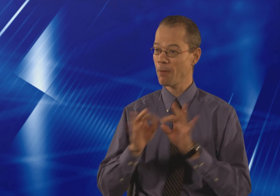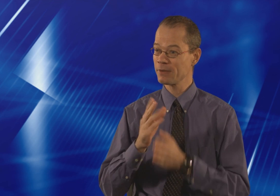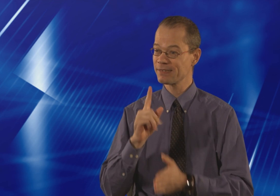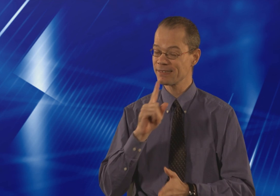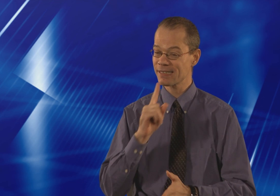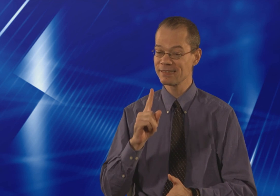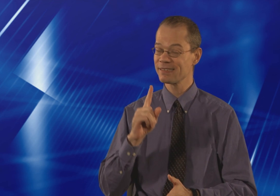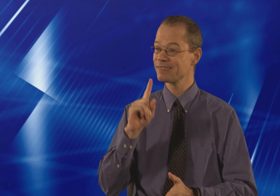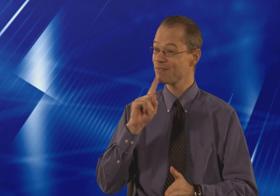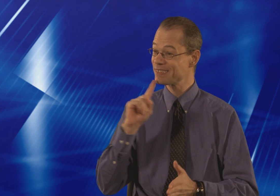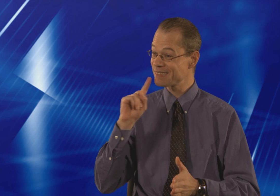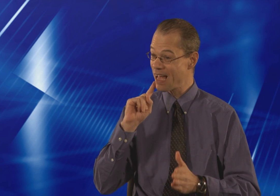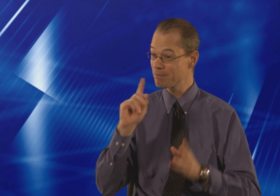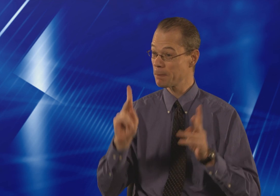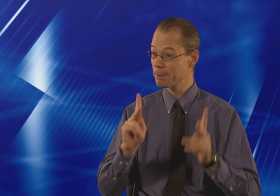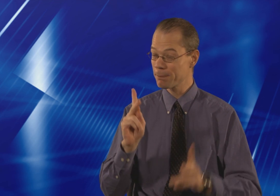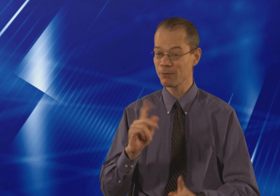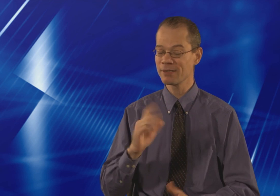I think the most important thing is